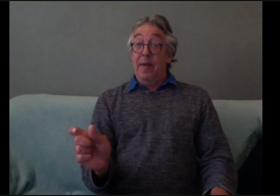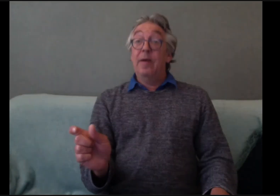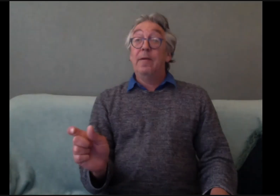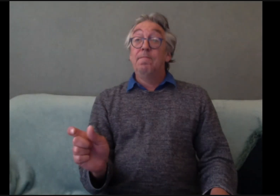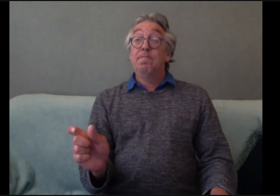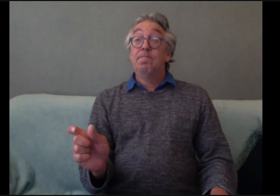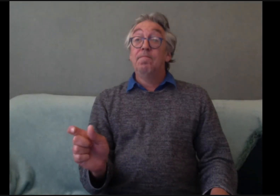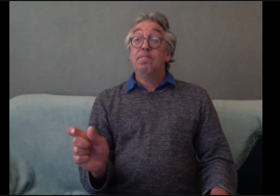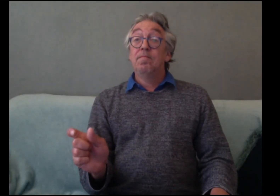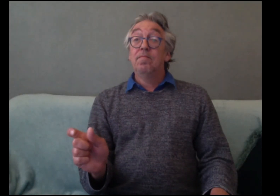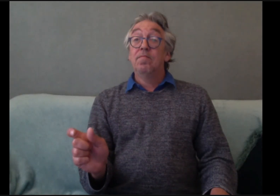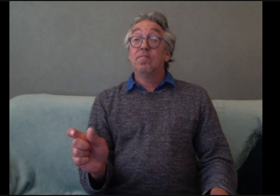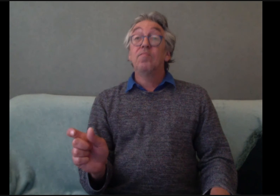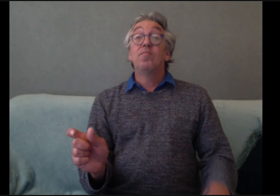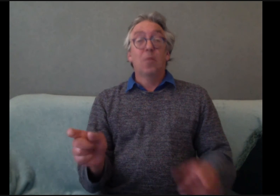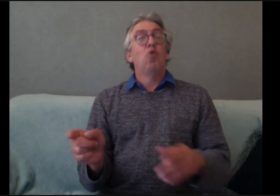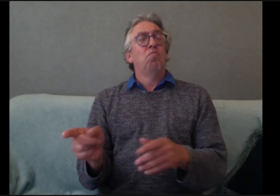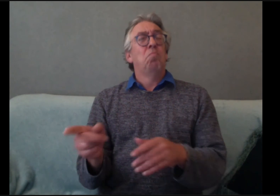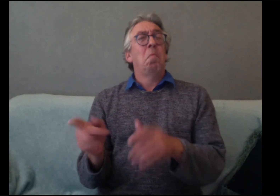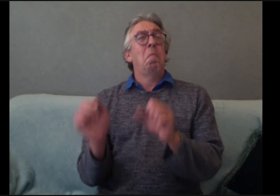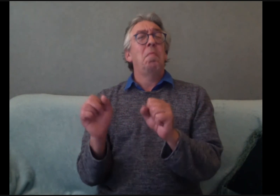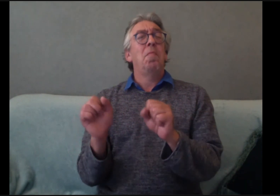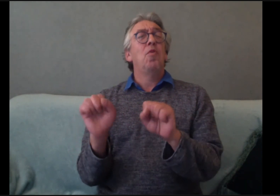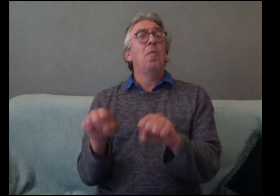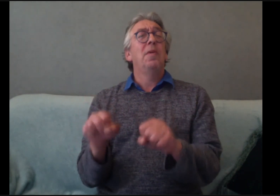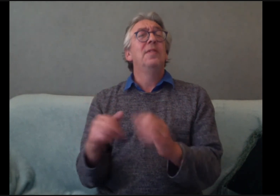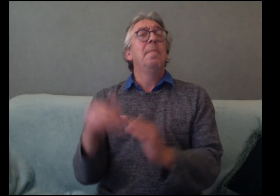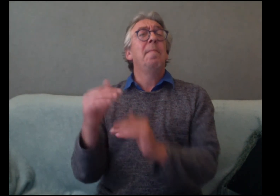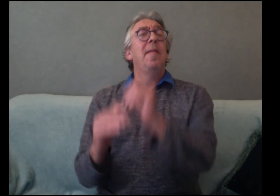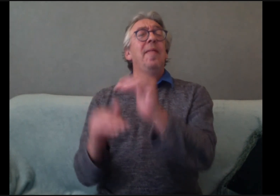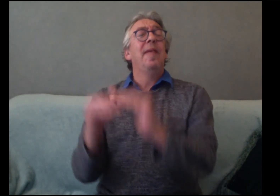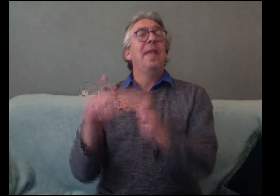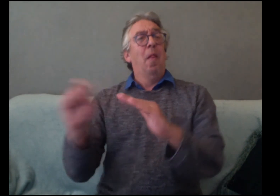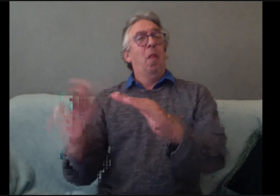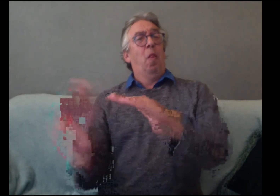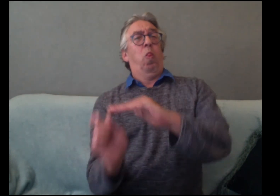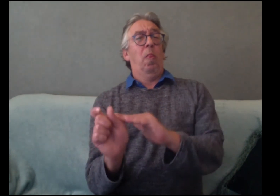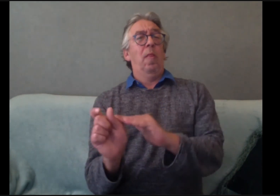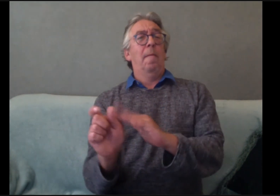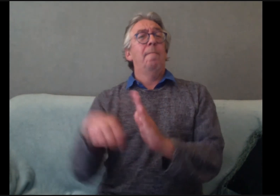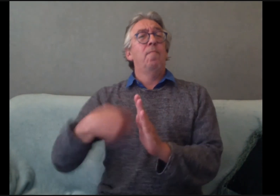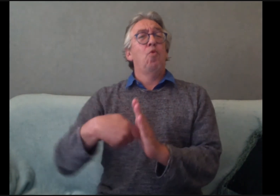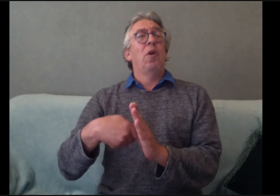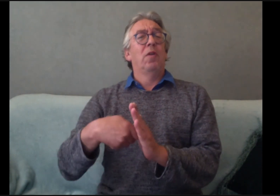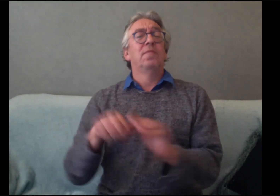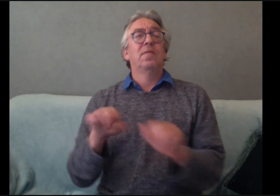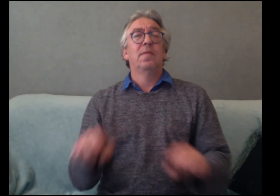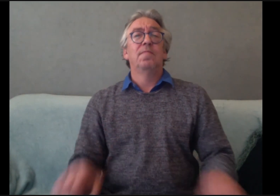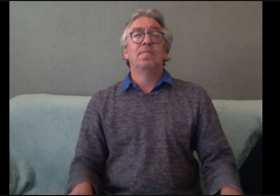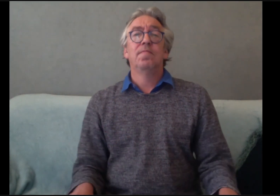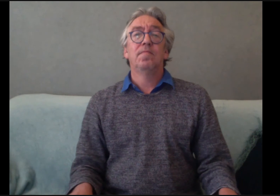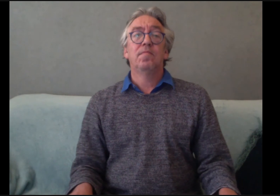that we're thinking of actions which we call complimentary actions,